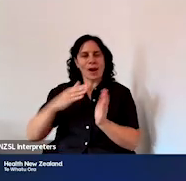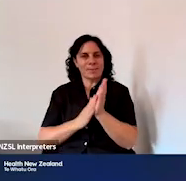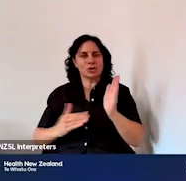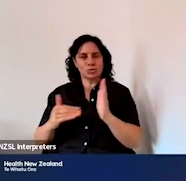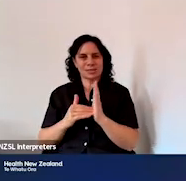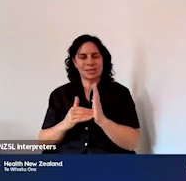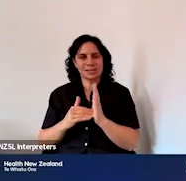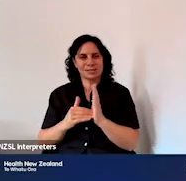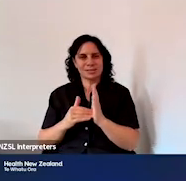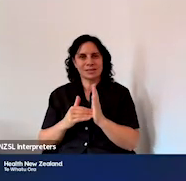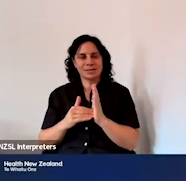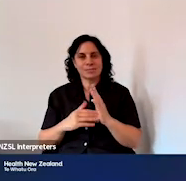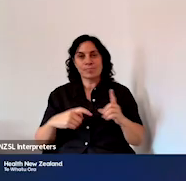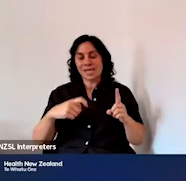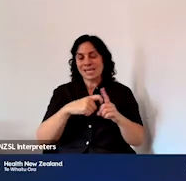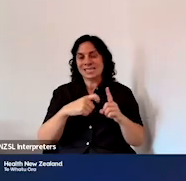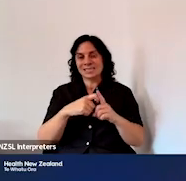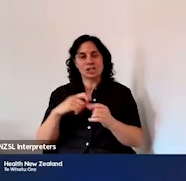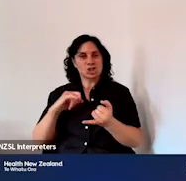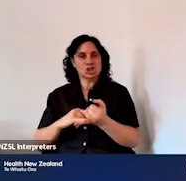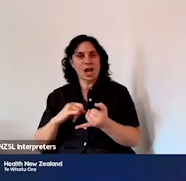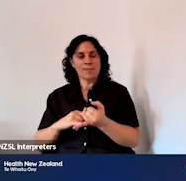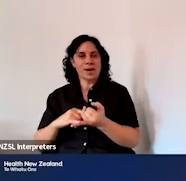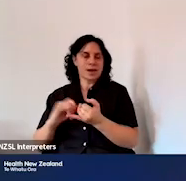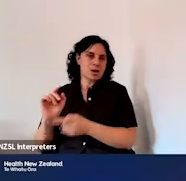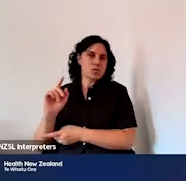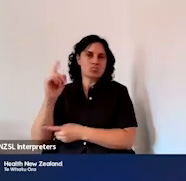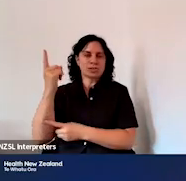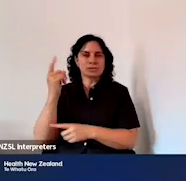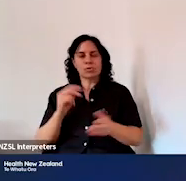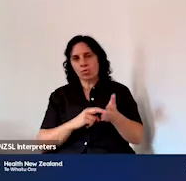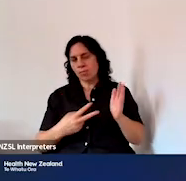We have Kirsten Sharman who is a principal policy analyst for the public health agency,